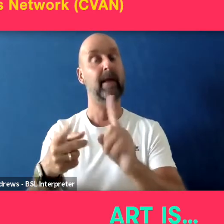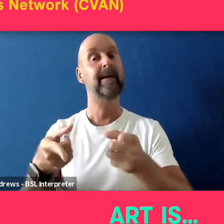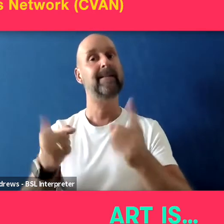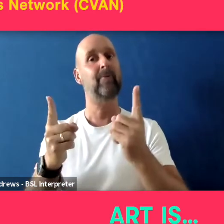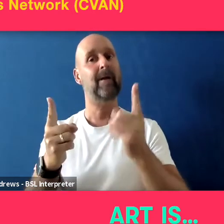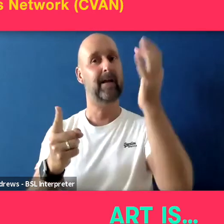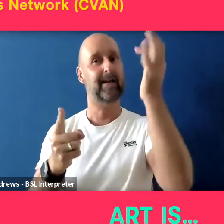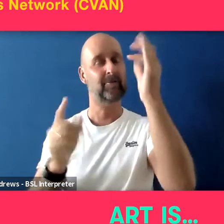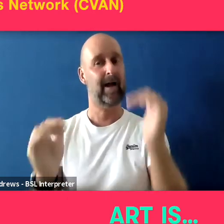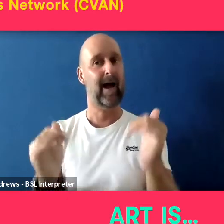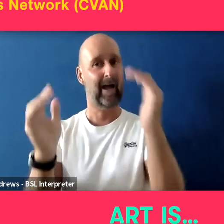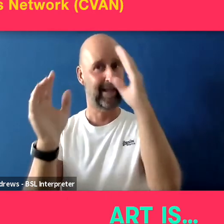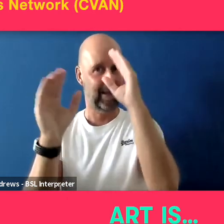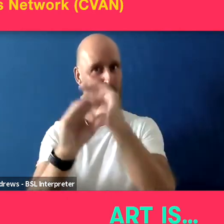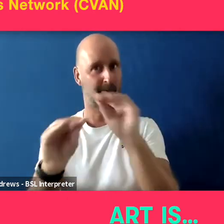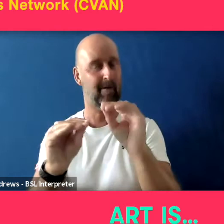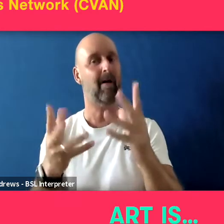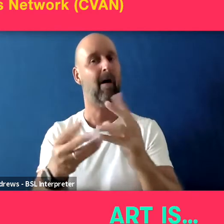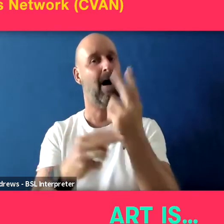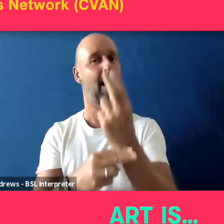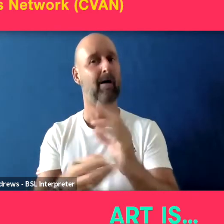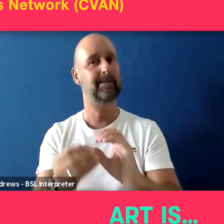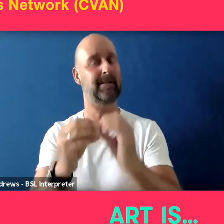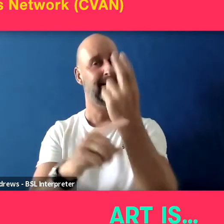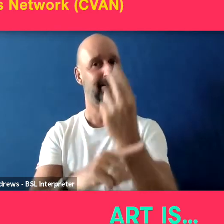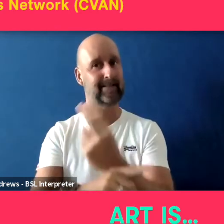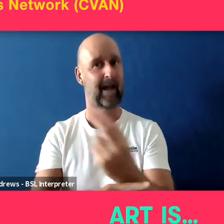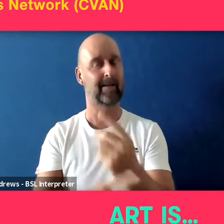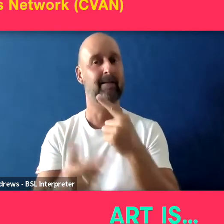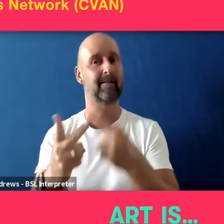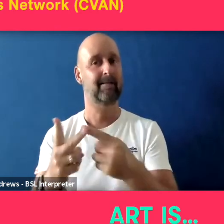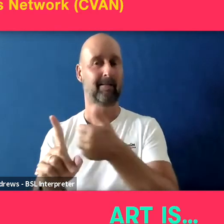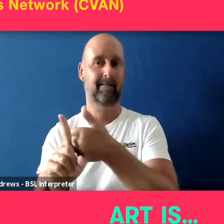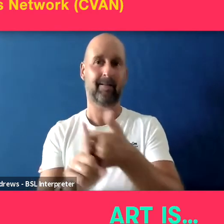Education in Art and Design who provide a voice for and on behalf of higher education